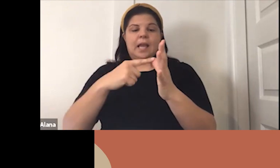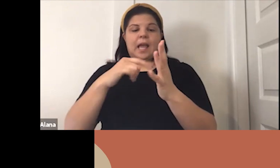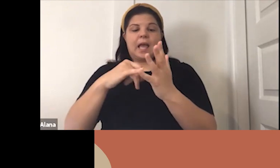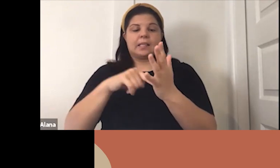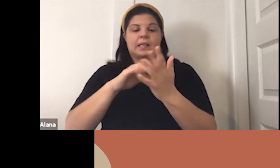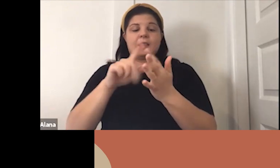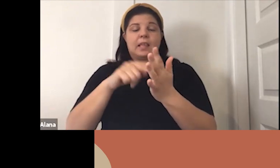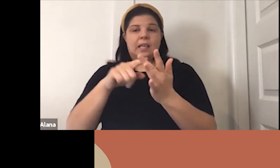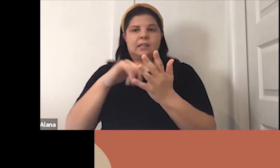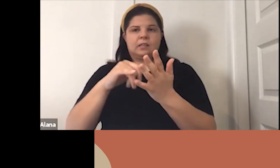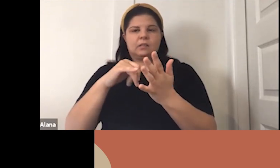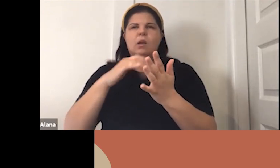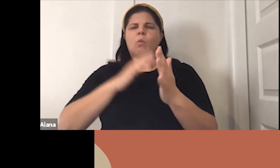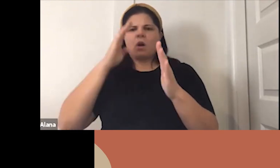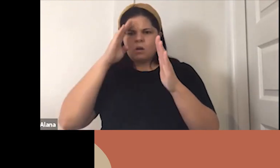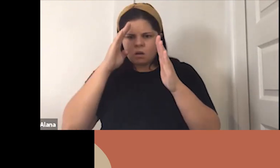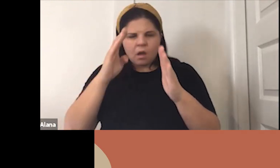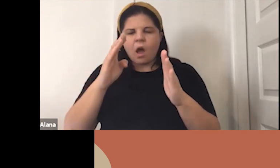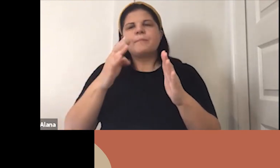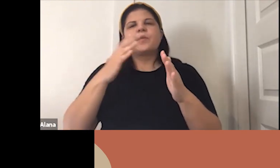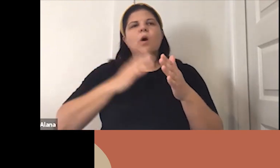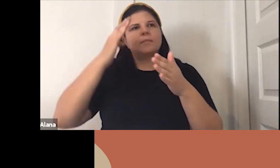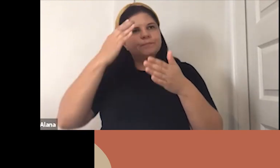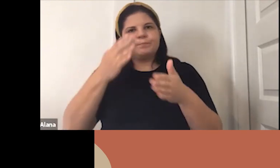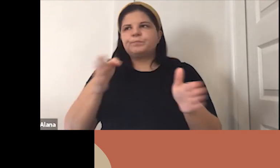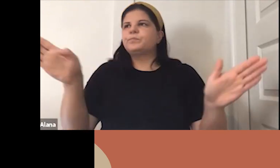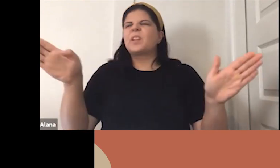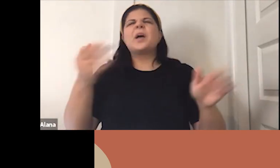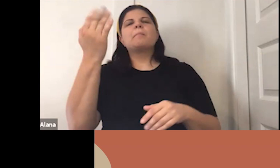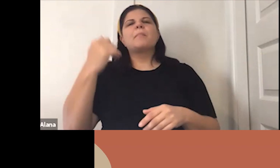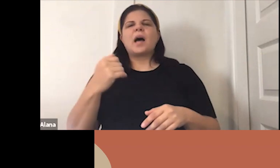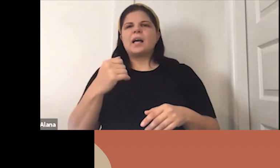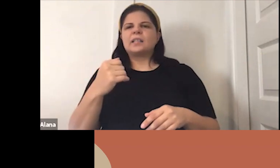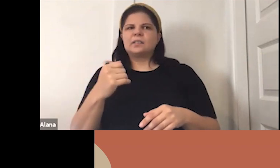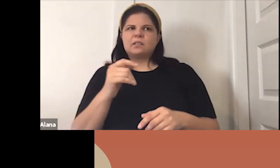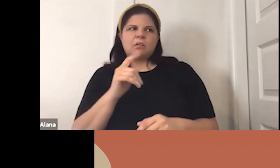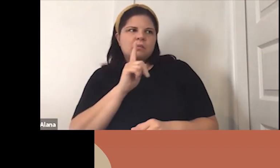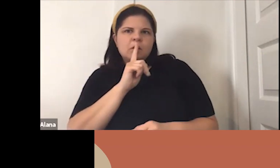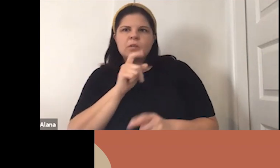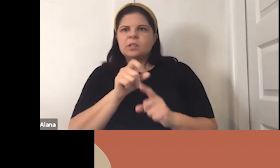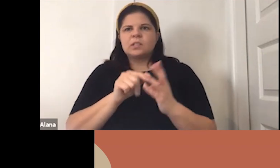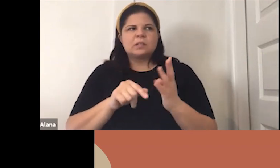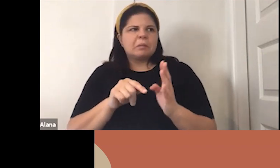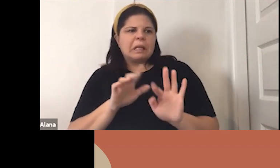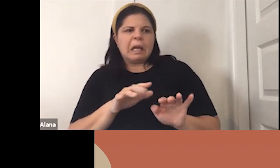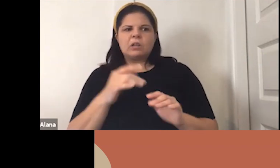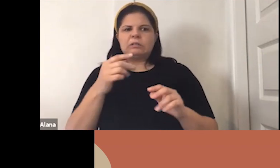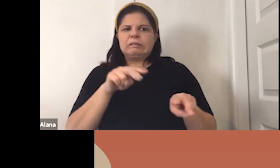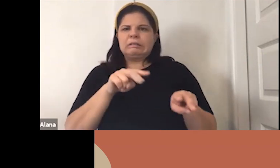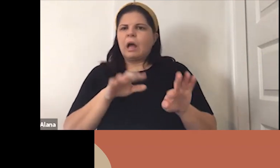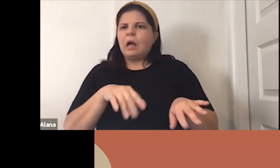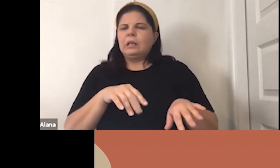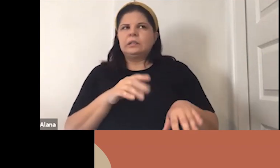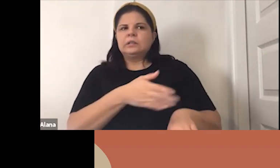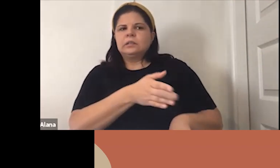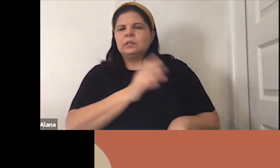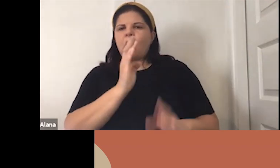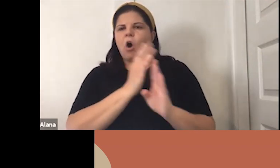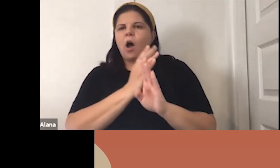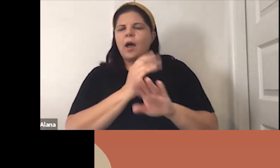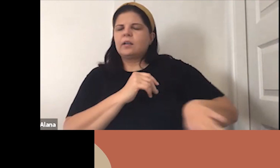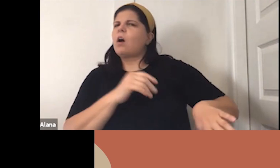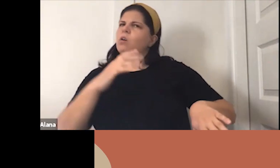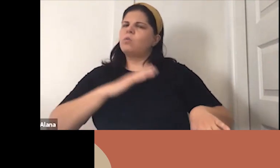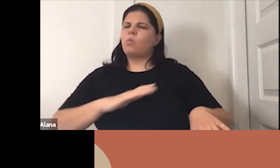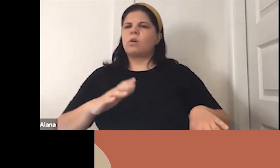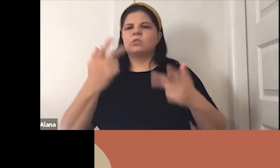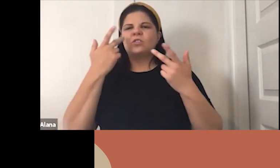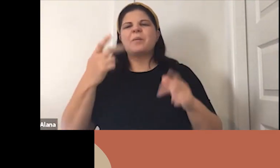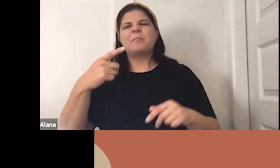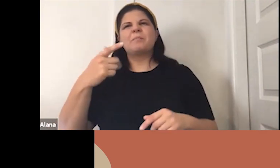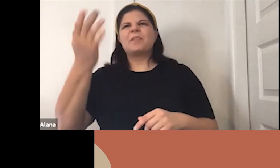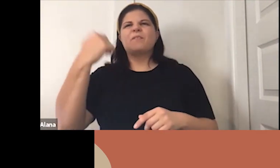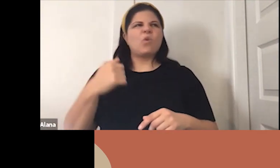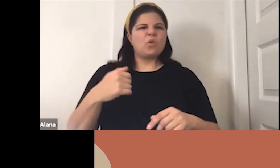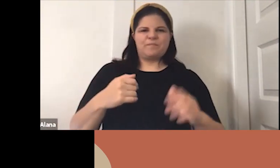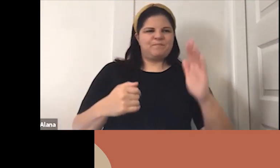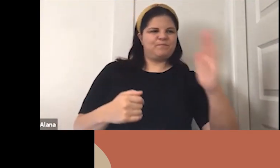Away from passive relationship, judged within the beautiful-ugly binary.